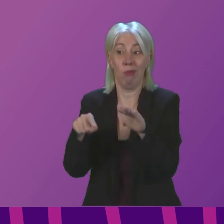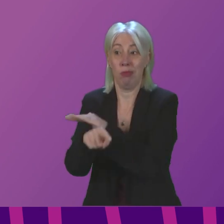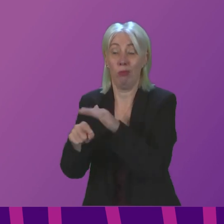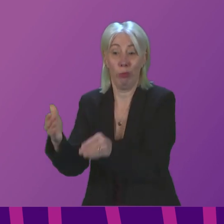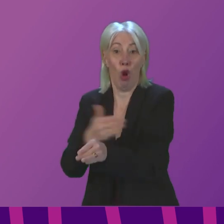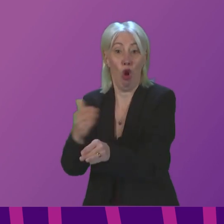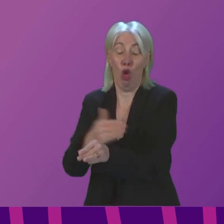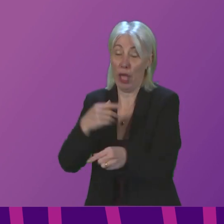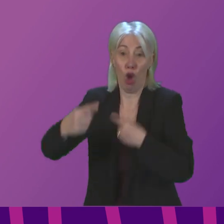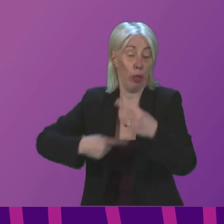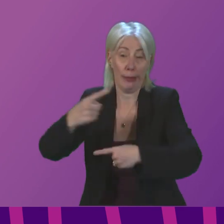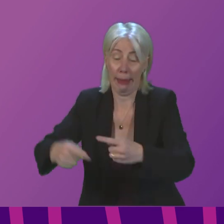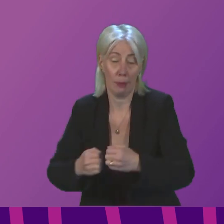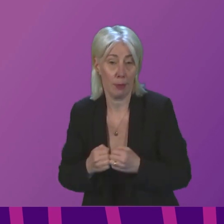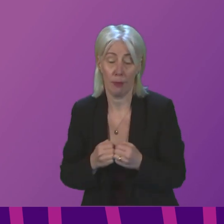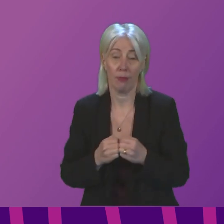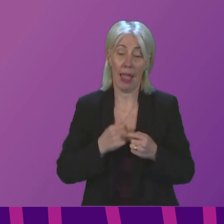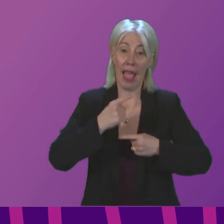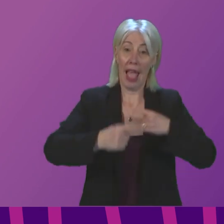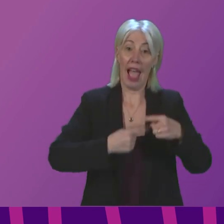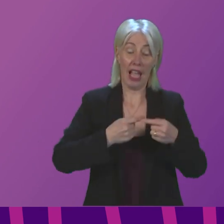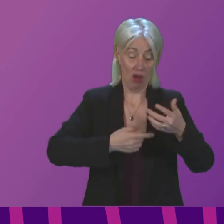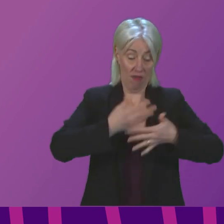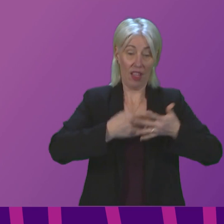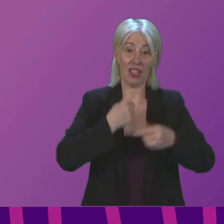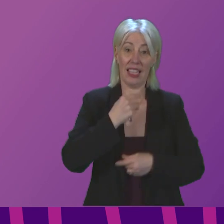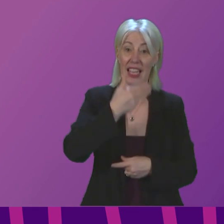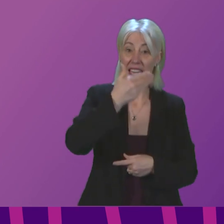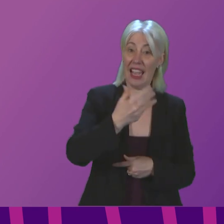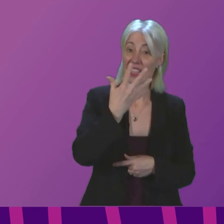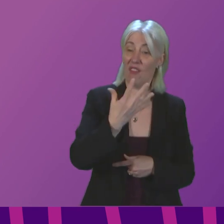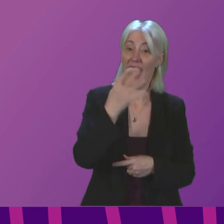recent annual figures show that more than 95 per cent of the criminals who are sent